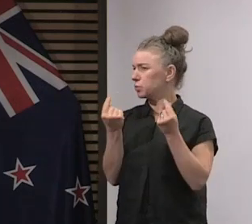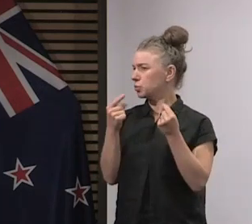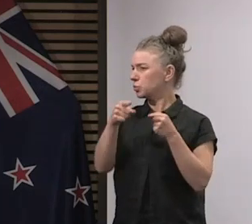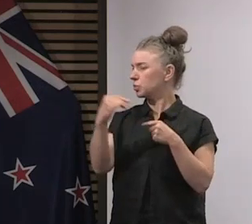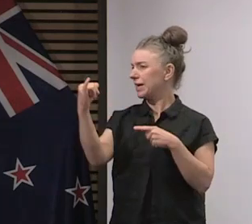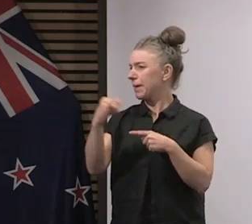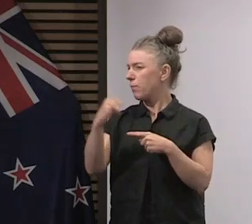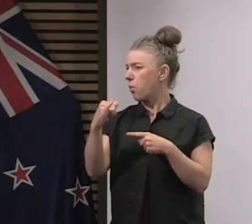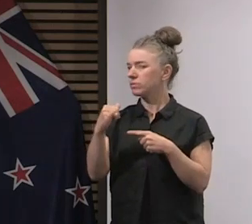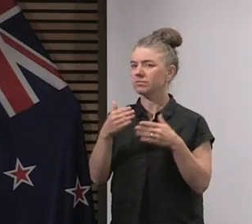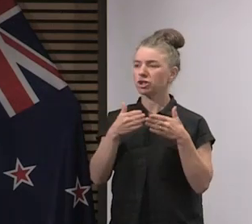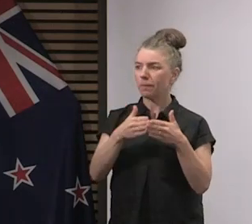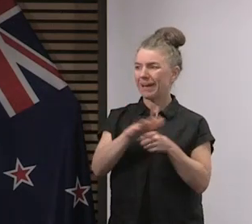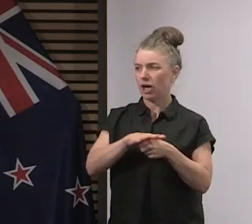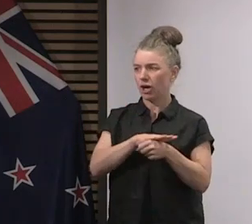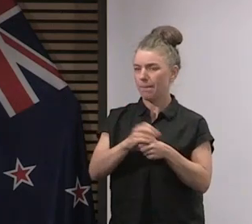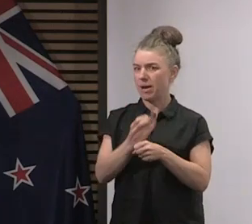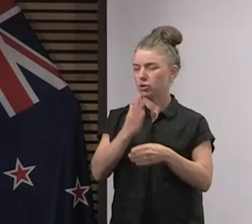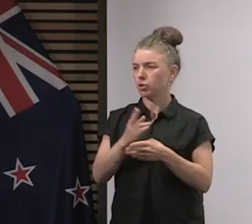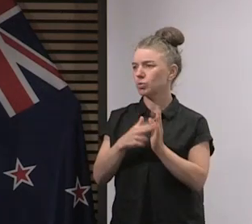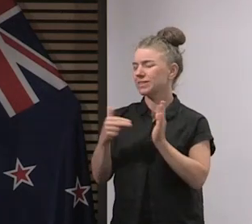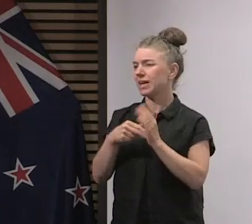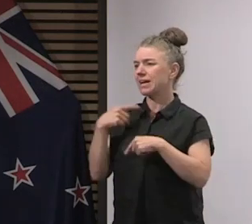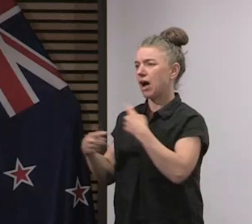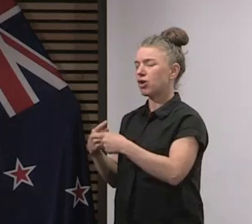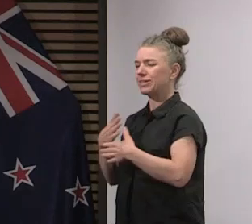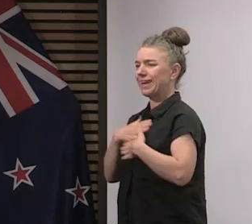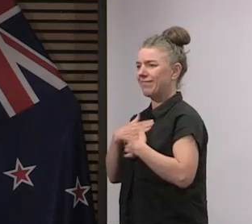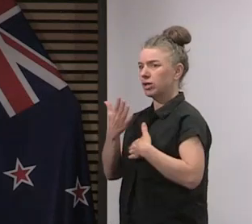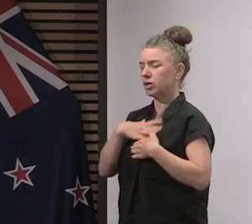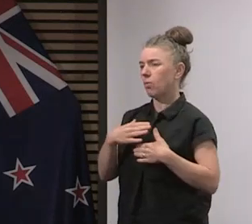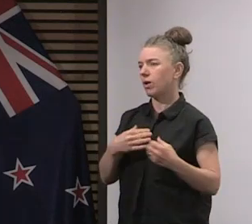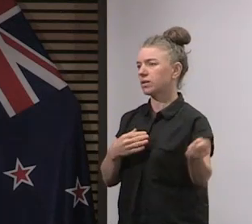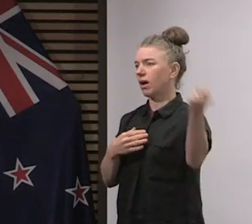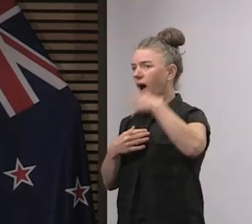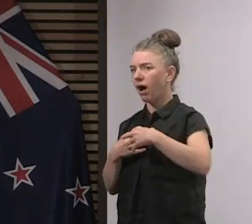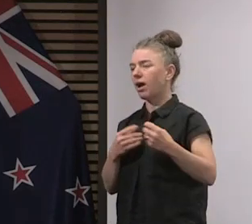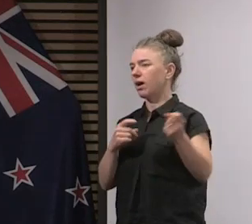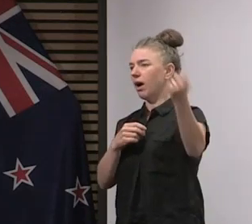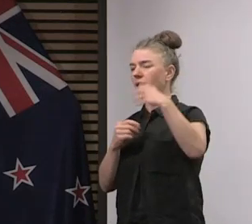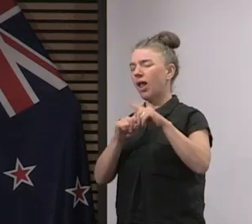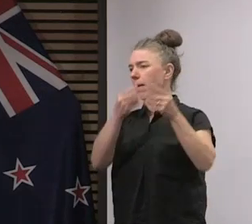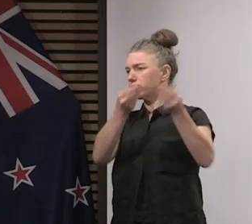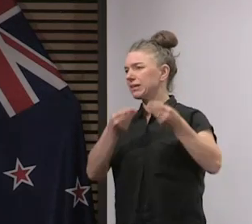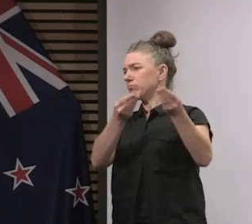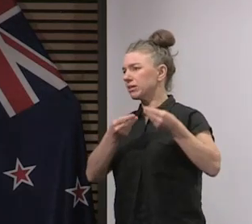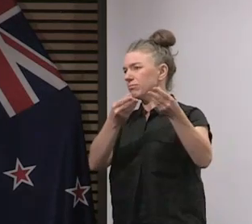country so one of the things we will be actively looking at is what is the posture we need